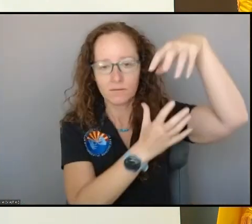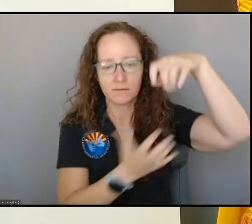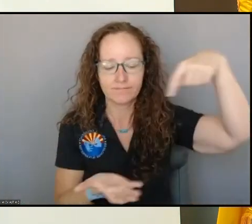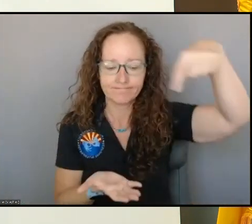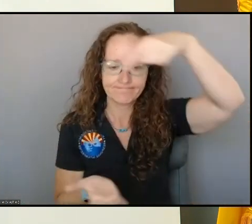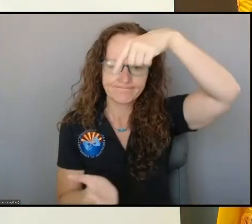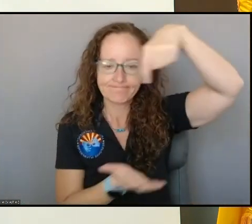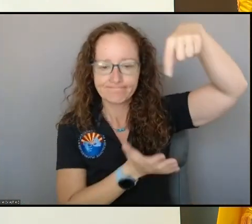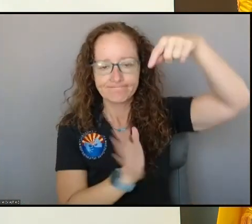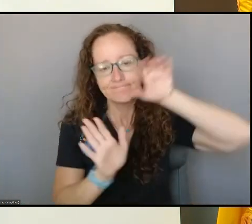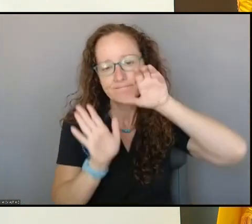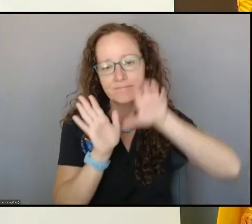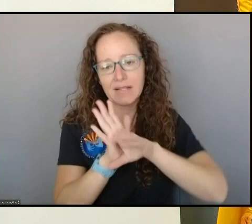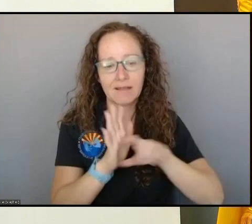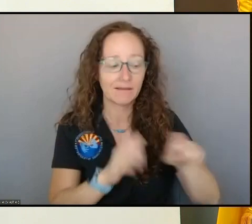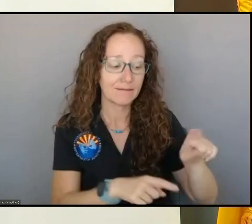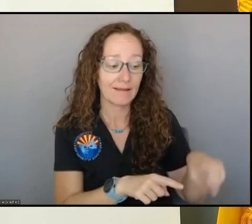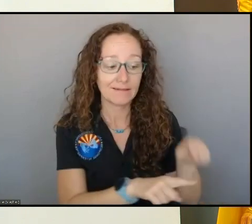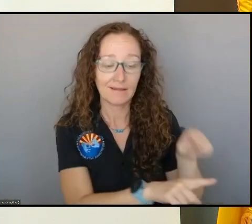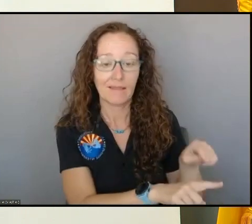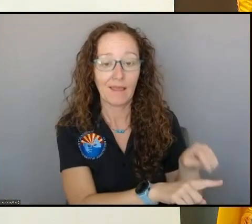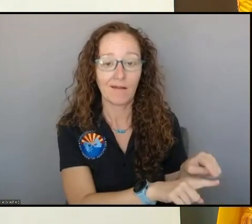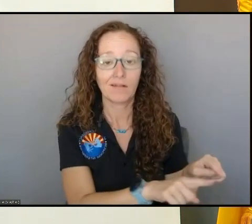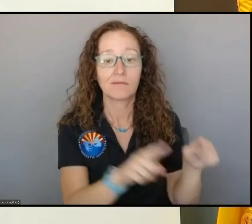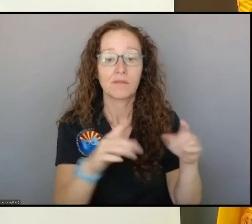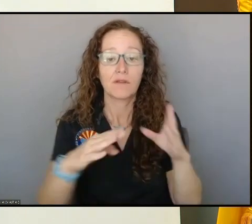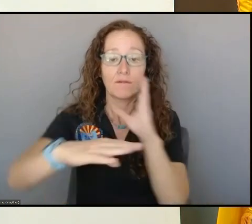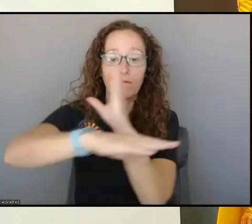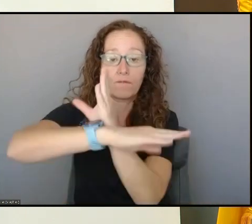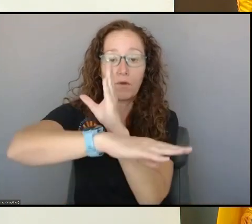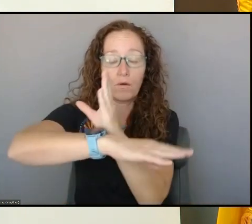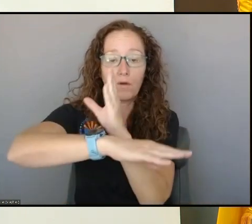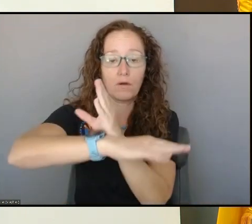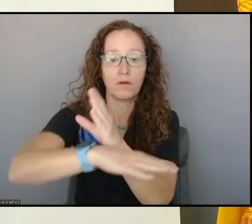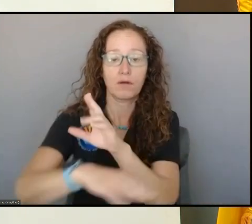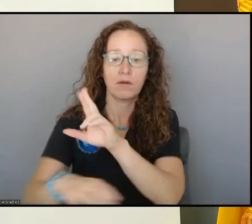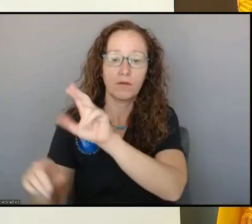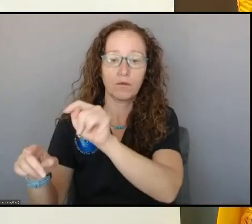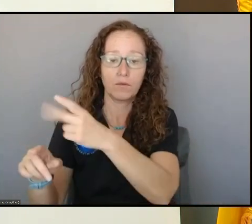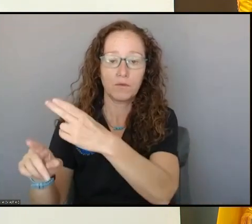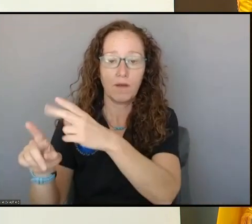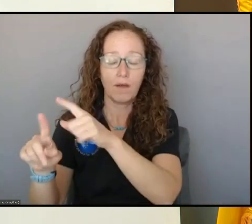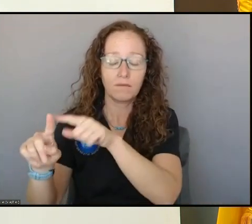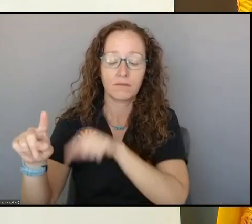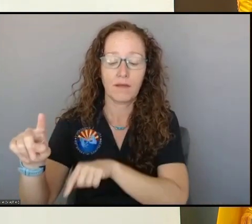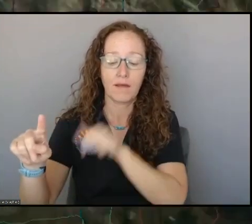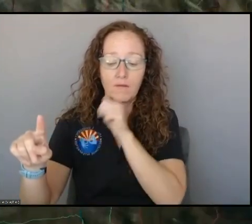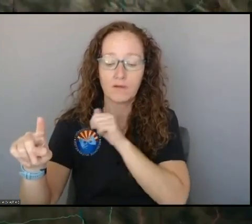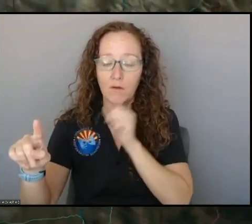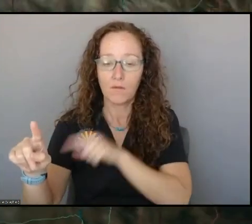Corners right here. The intersection between Utah, Arizona, Colorado, and New Mexico. Our fire's right here in the